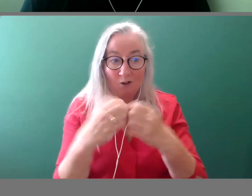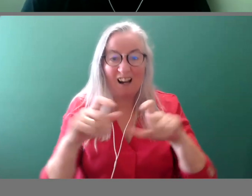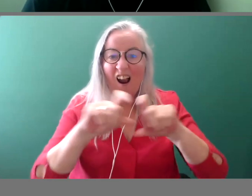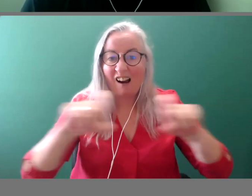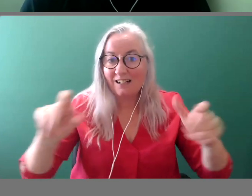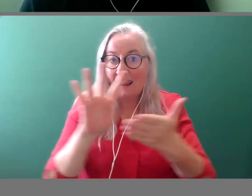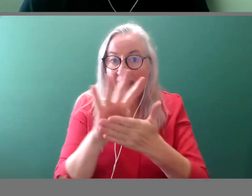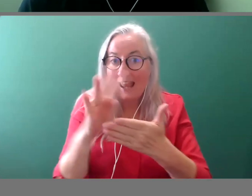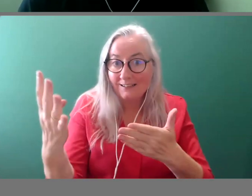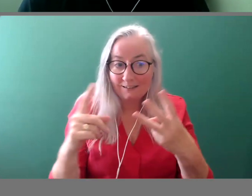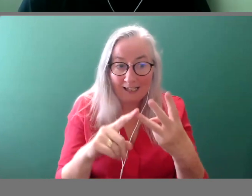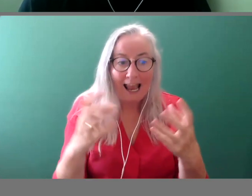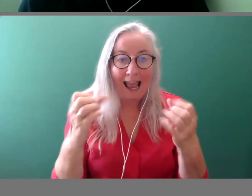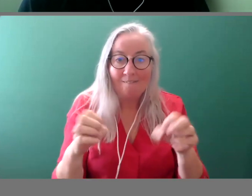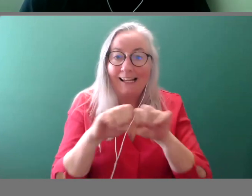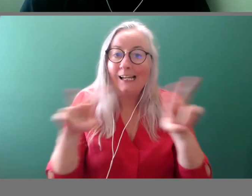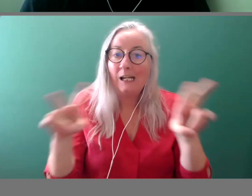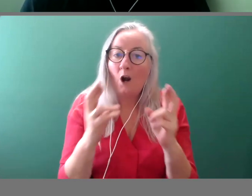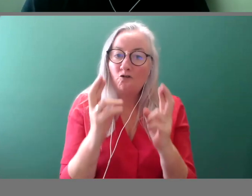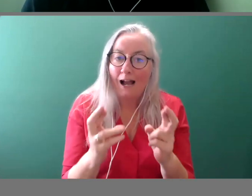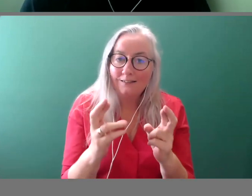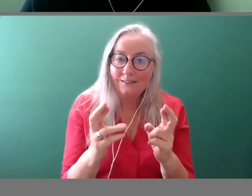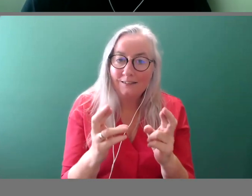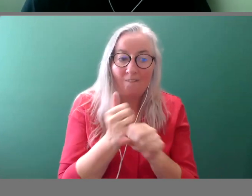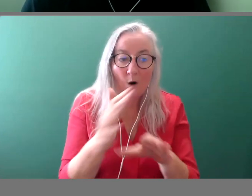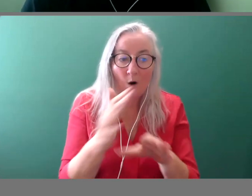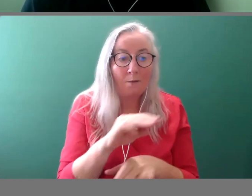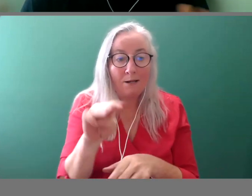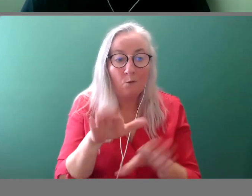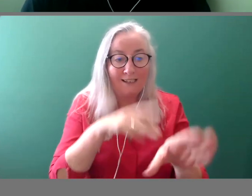People have the equal rights or equal rights of all persons with disability to live in the